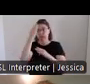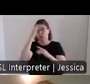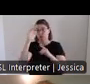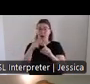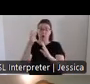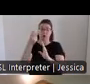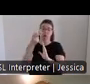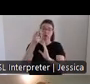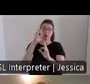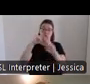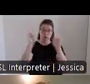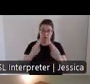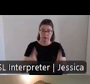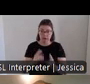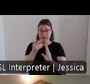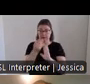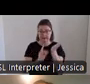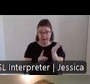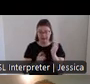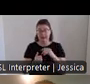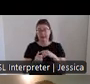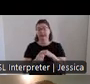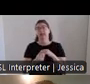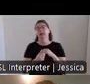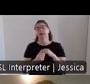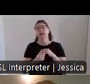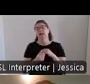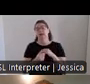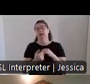um, and they know a lot about digital accessibility.